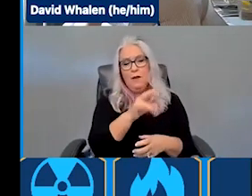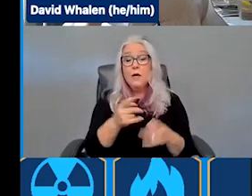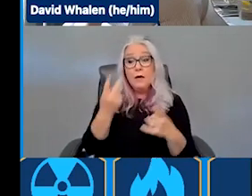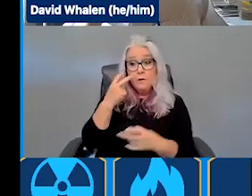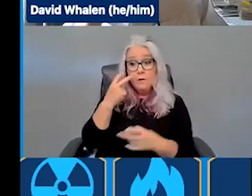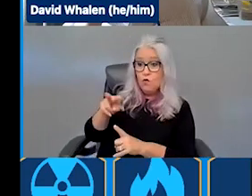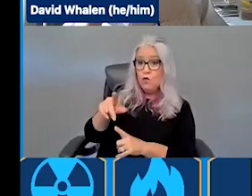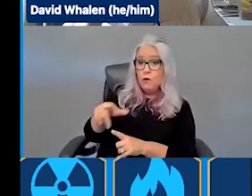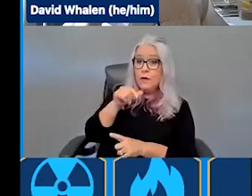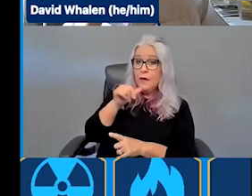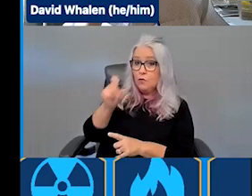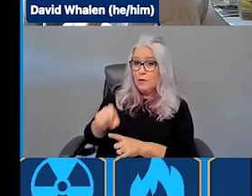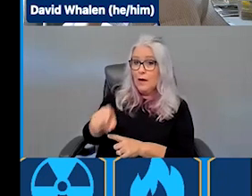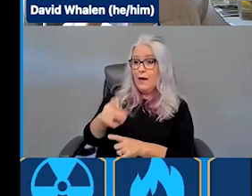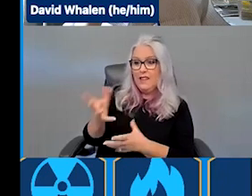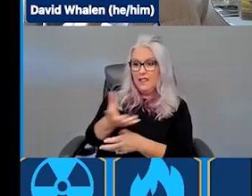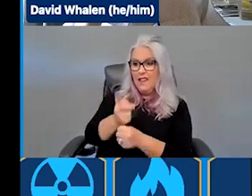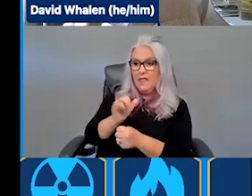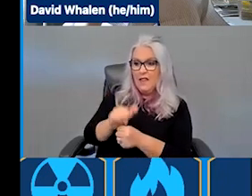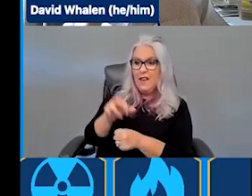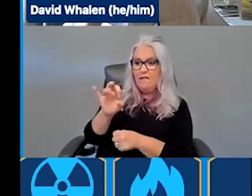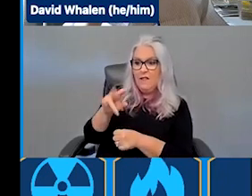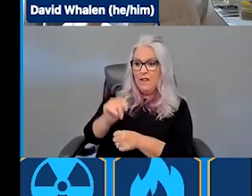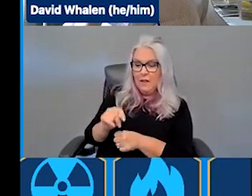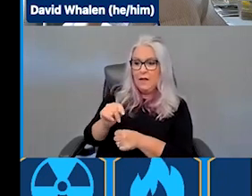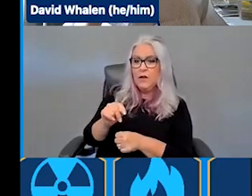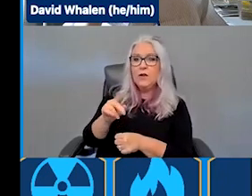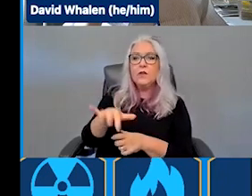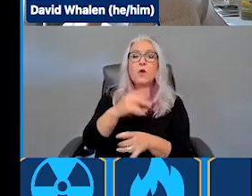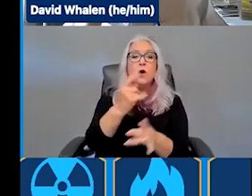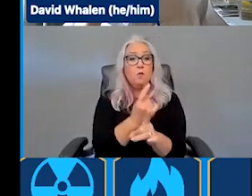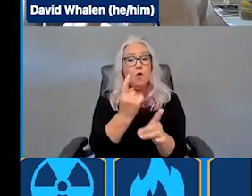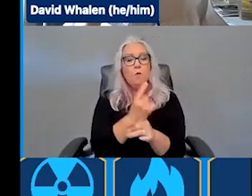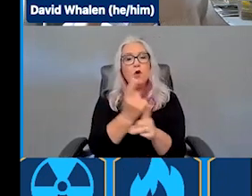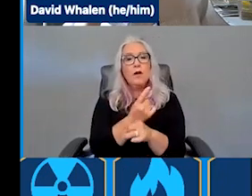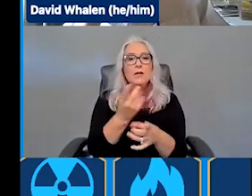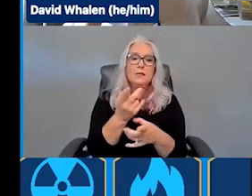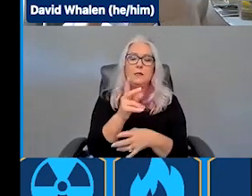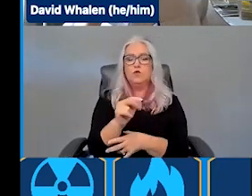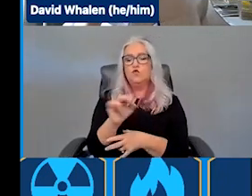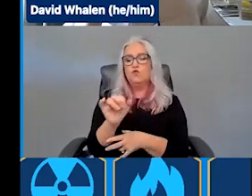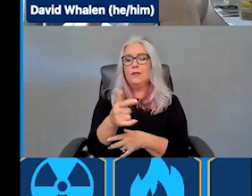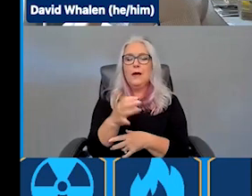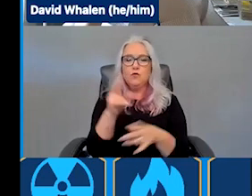receive the ventilator either. Medical appropriateness is the first question. And then we have tiers. So